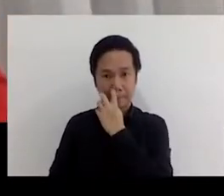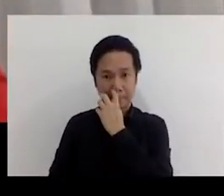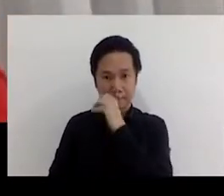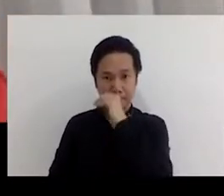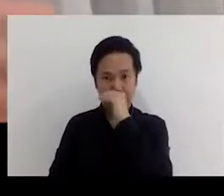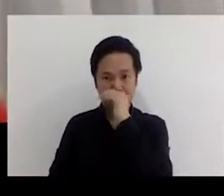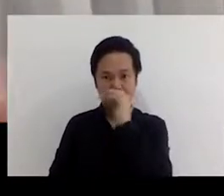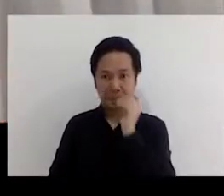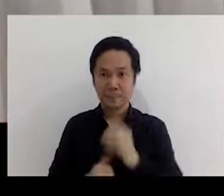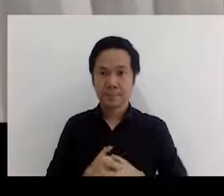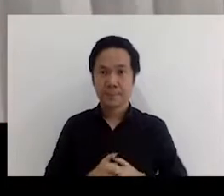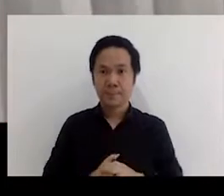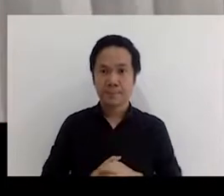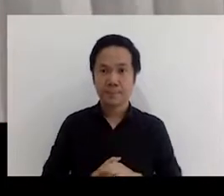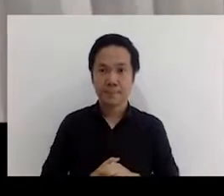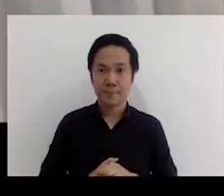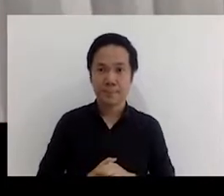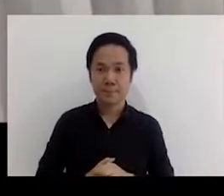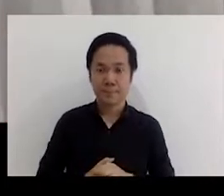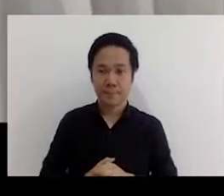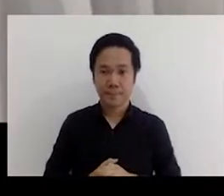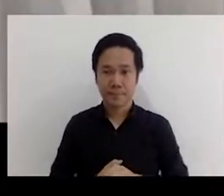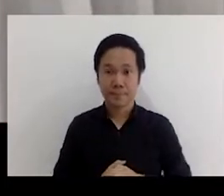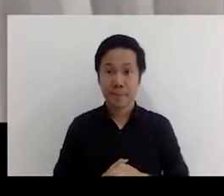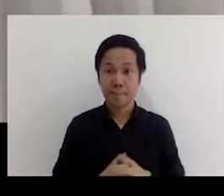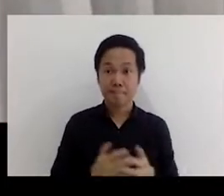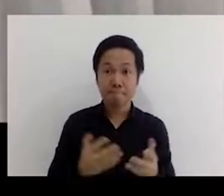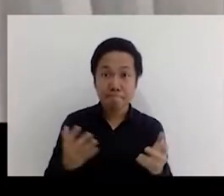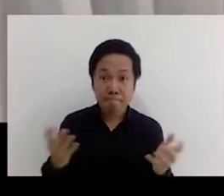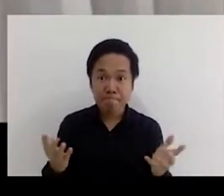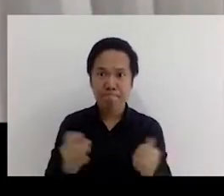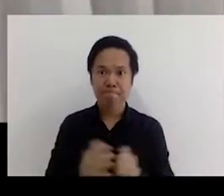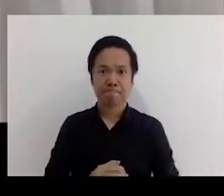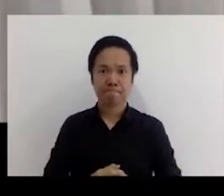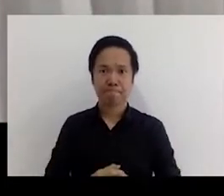And in this sense,